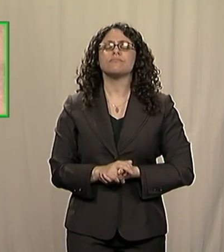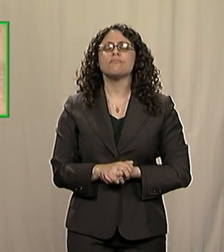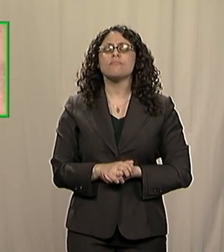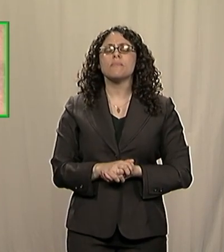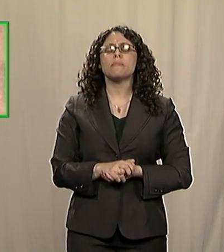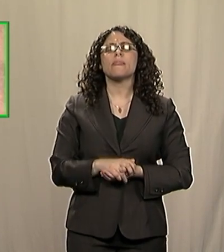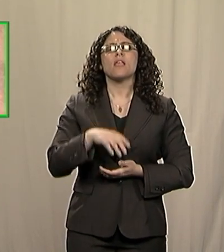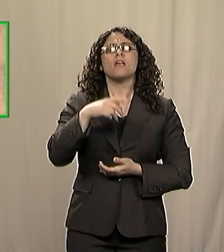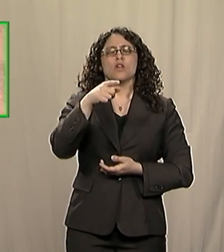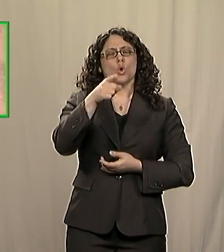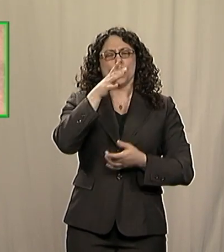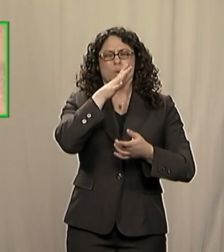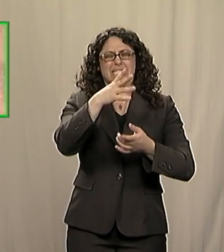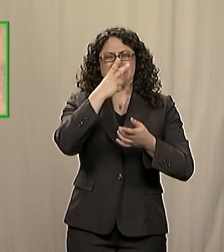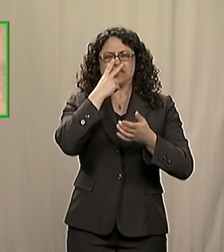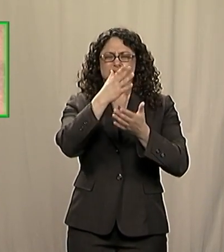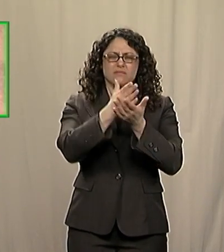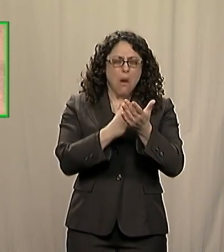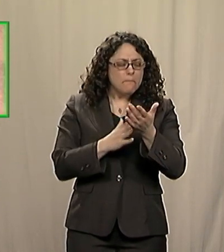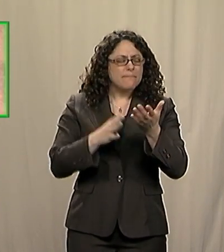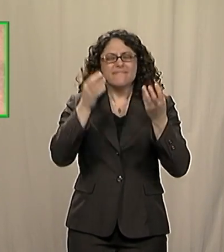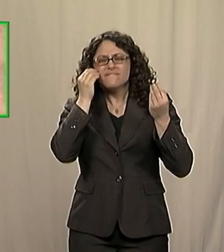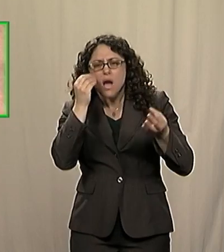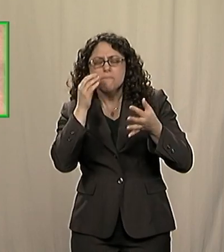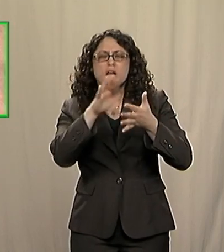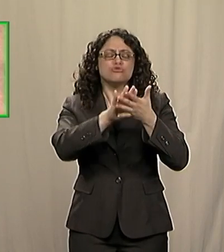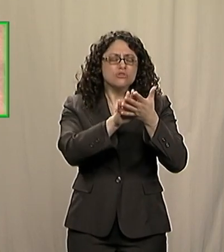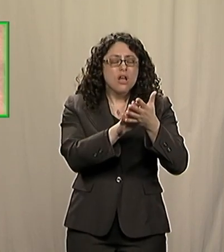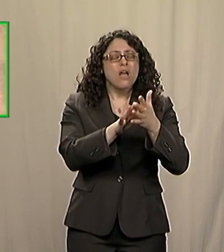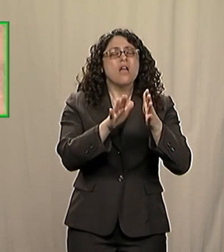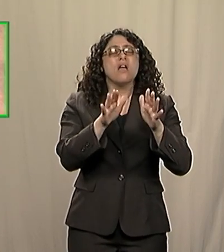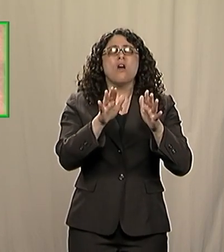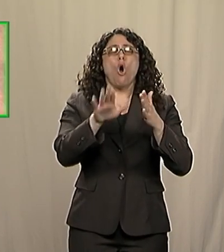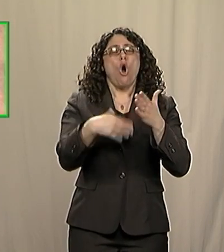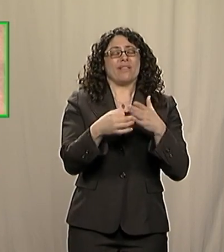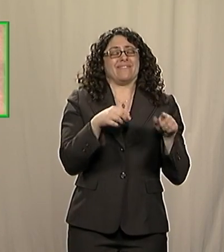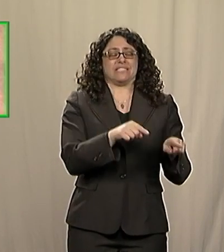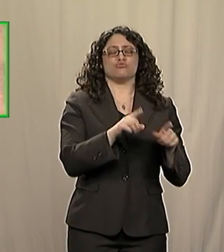that you'll see seems spoken-language centric, that's because of the function of its time.